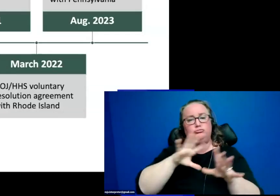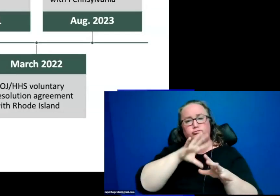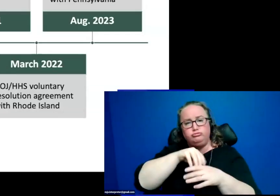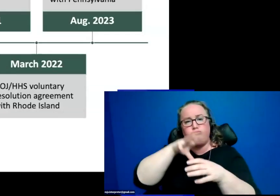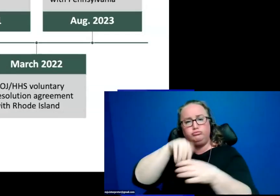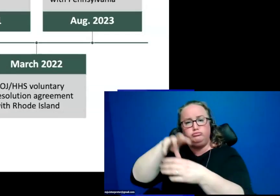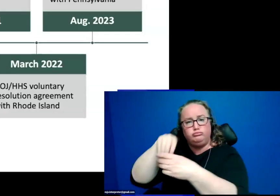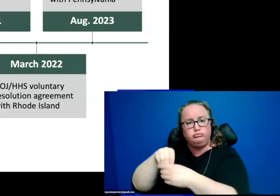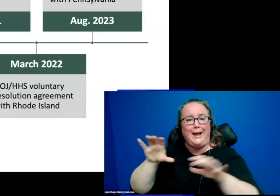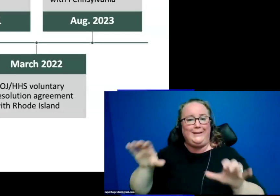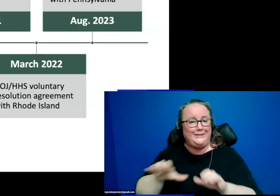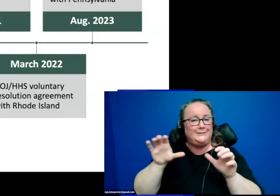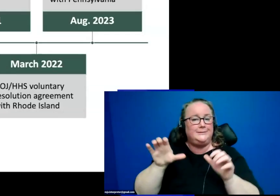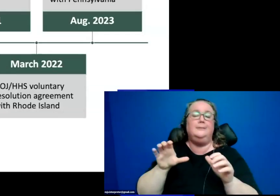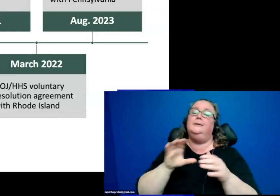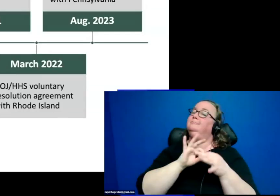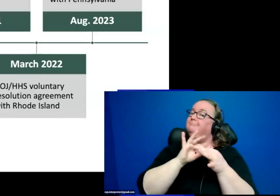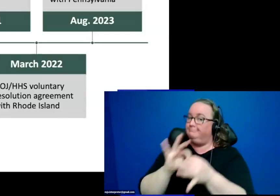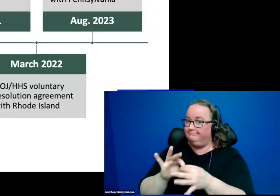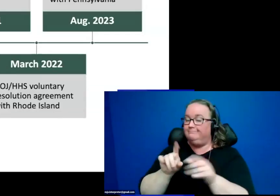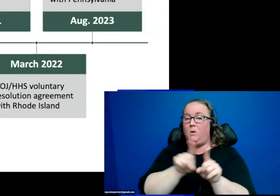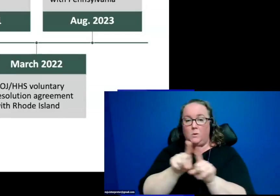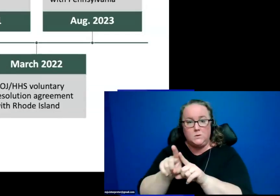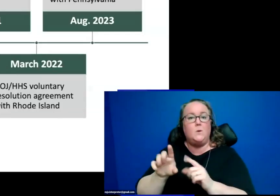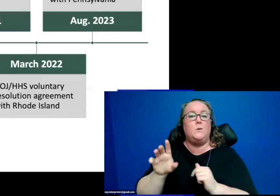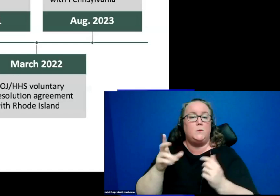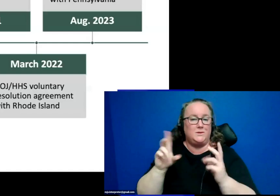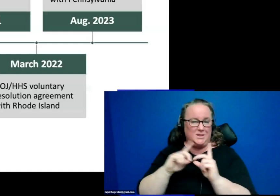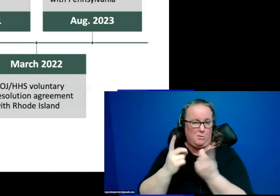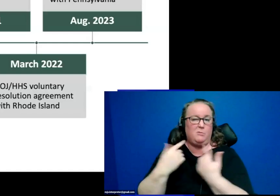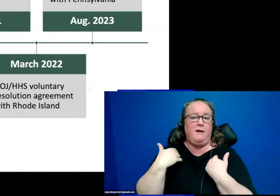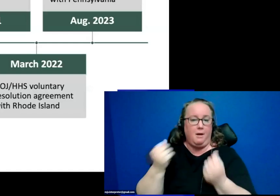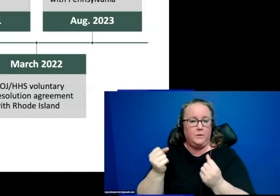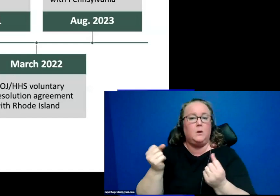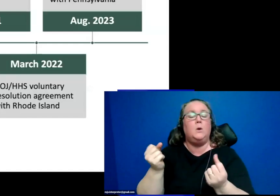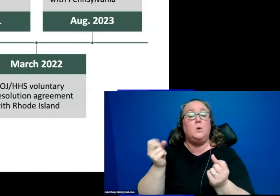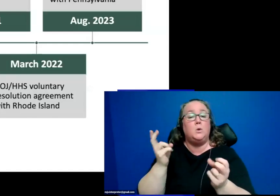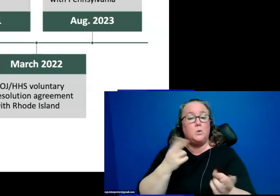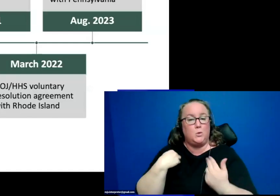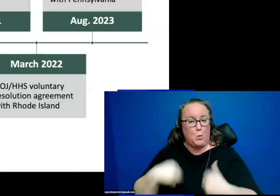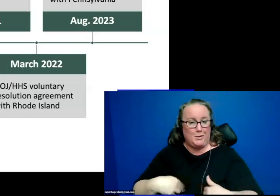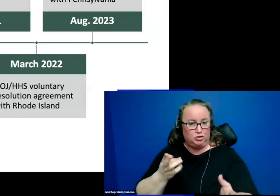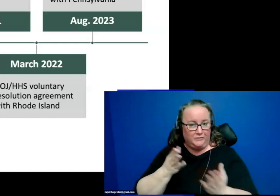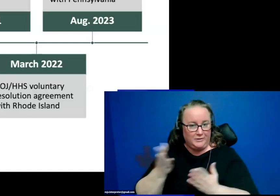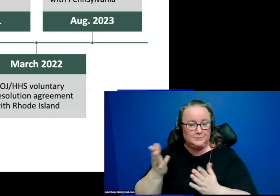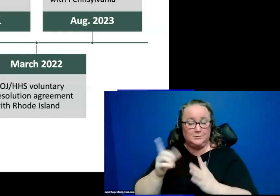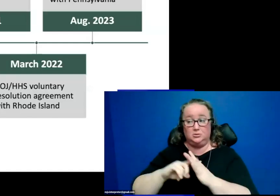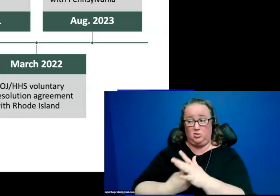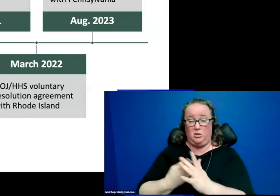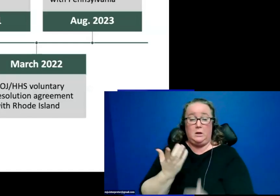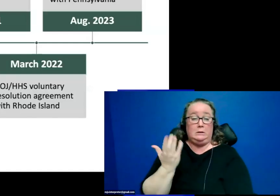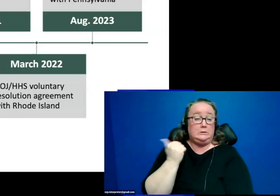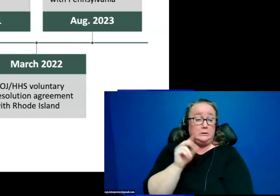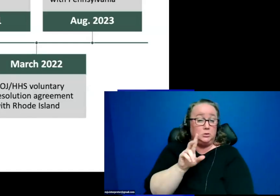with the Department of Health and Human Services. They first started their engagement in January of 2015 with what is